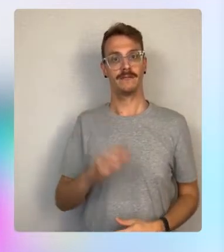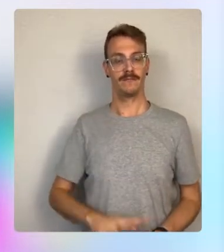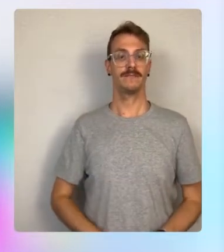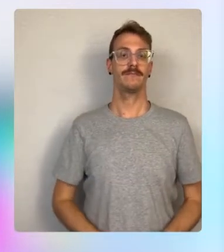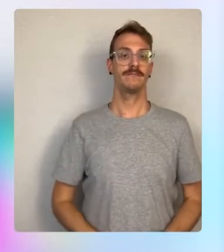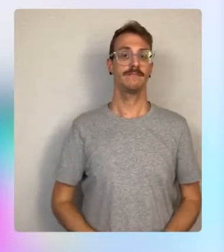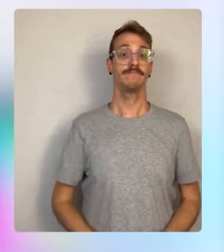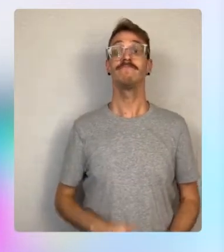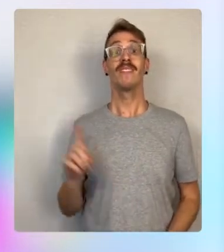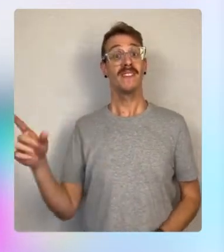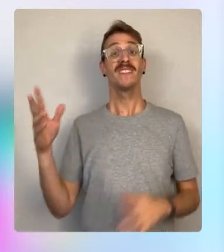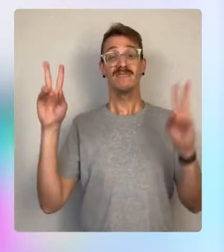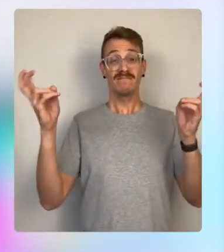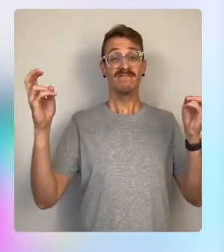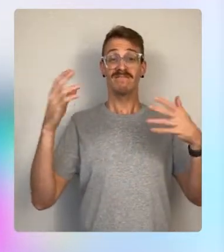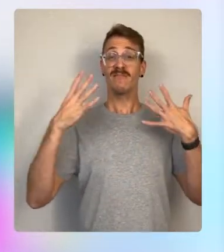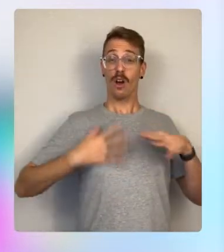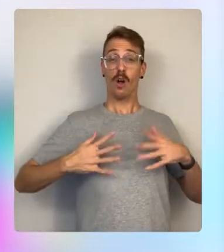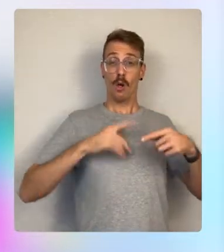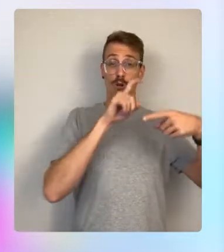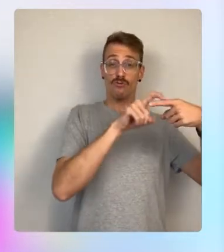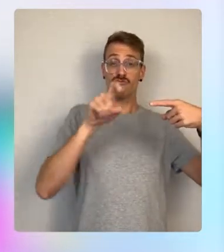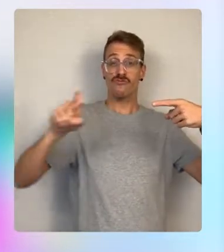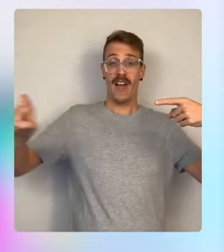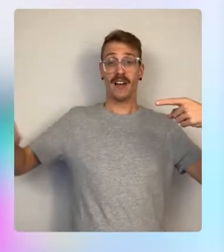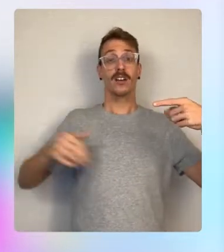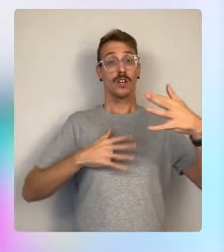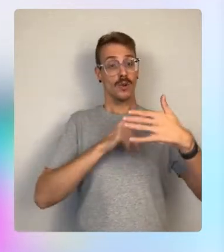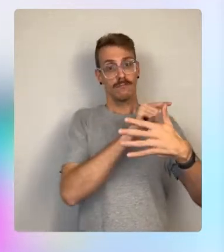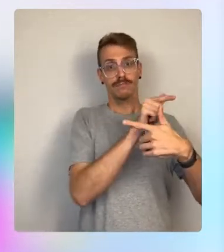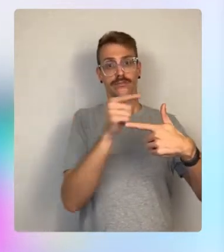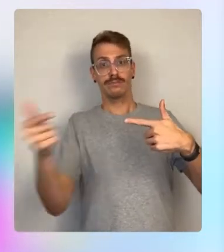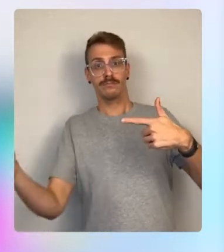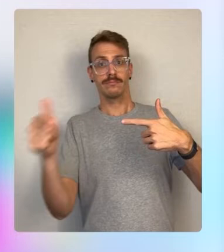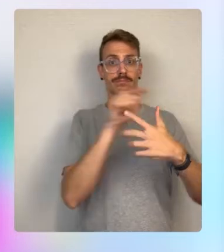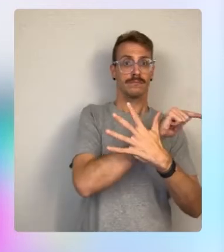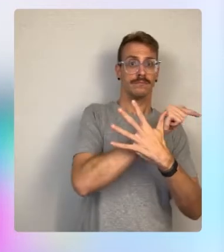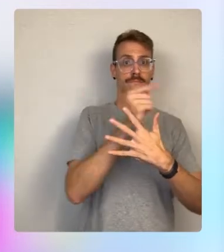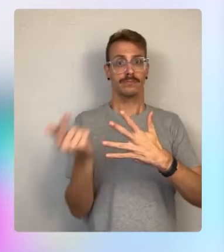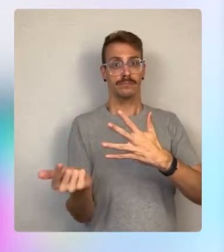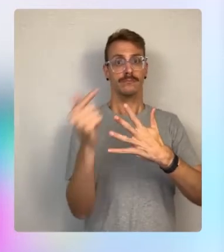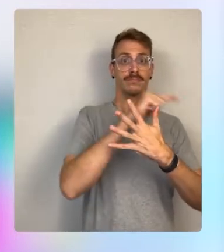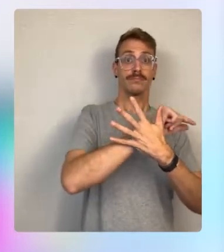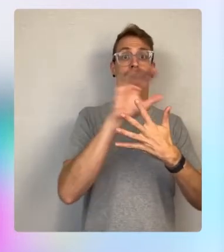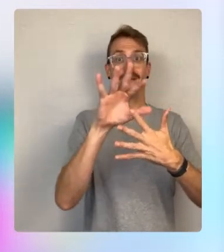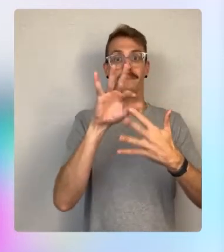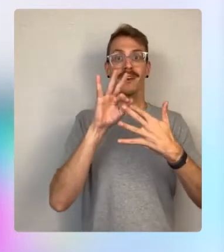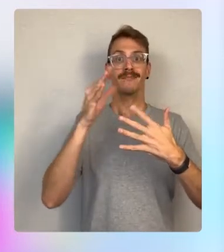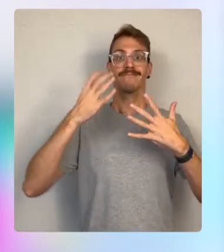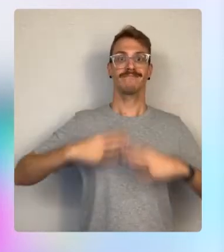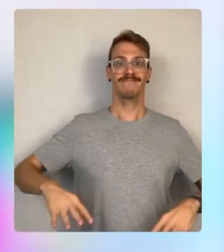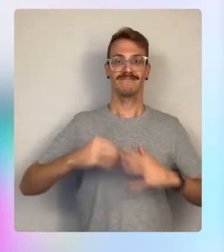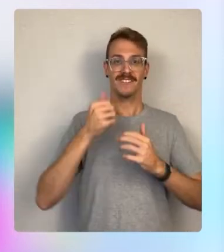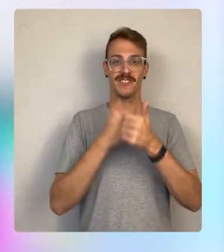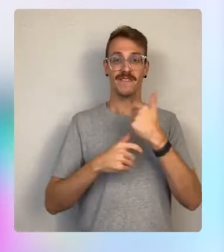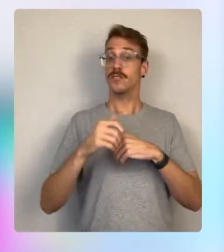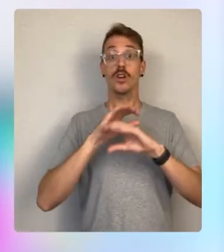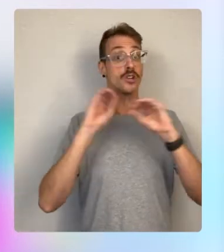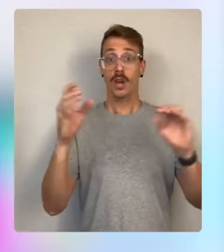This is essentially a clothing rack that lets you cycle through and equip various items. None of these are preloaded in the world.